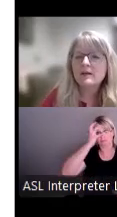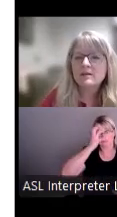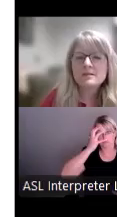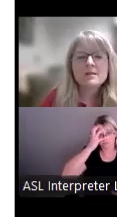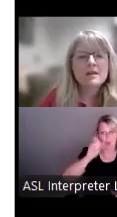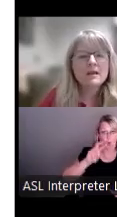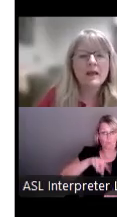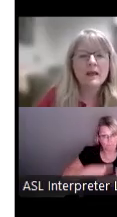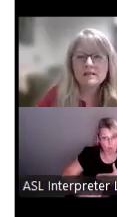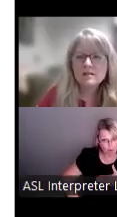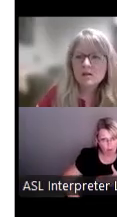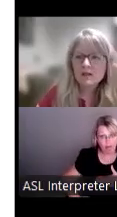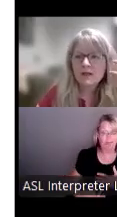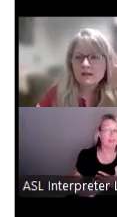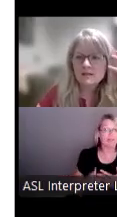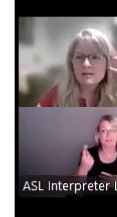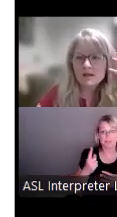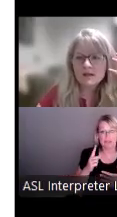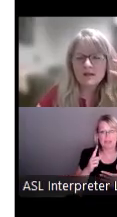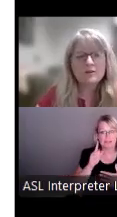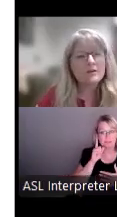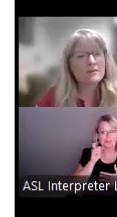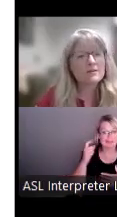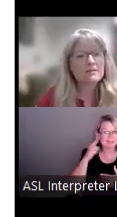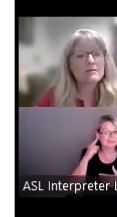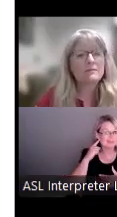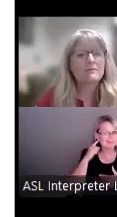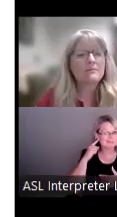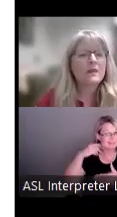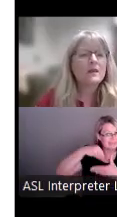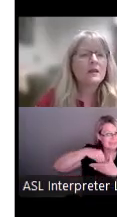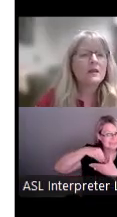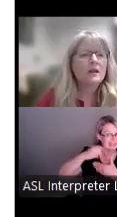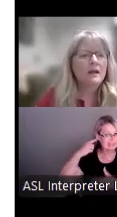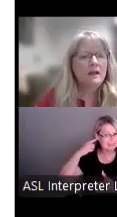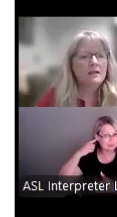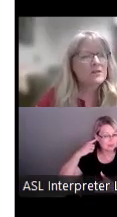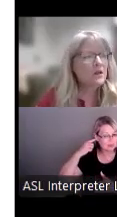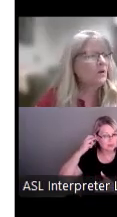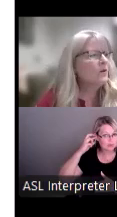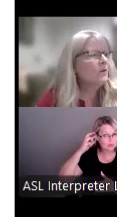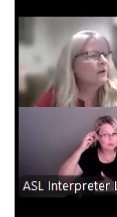balance, and it's all connected to that inner ear system. And so